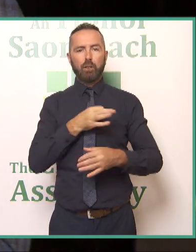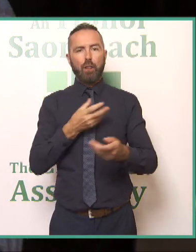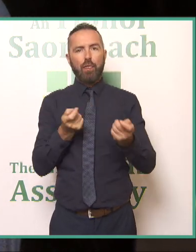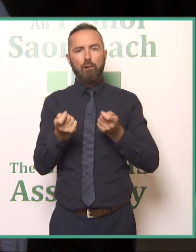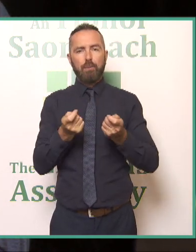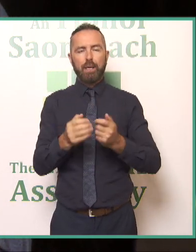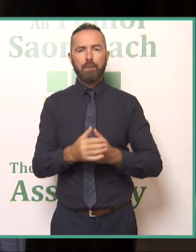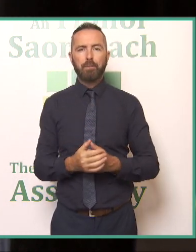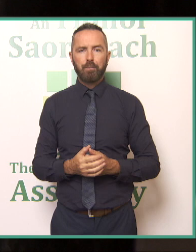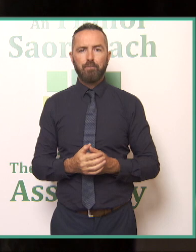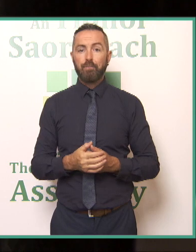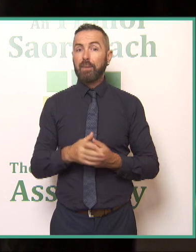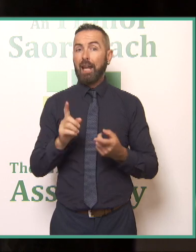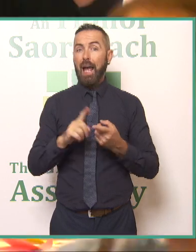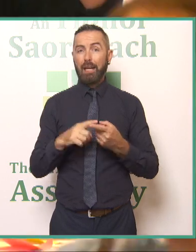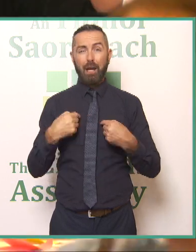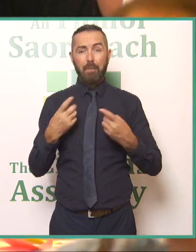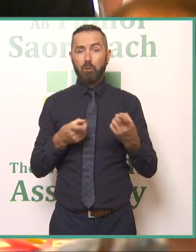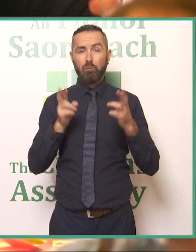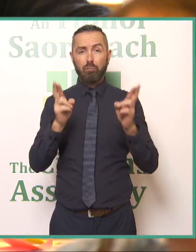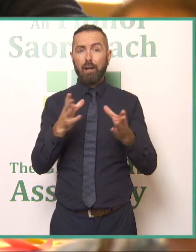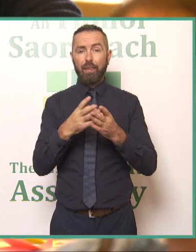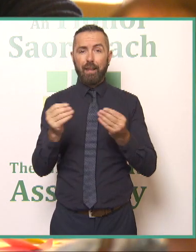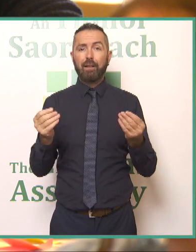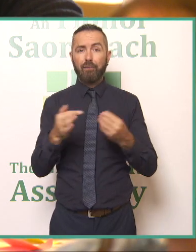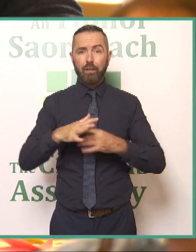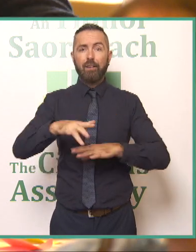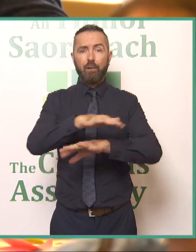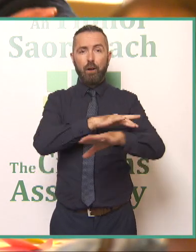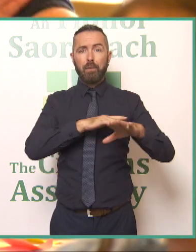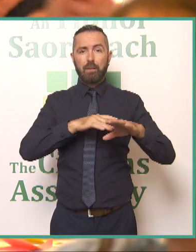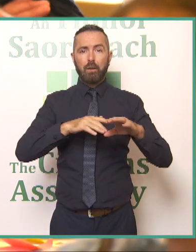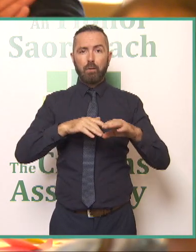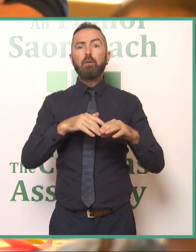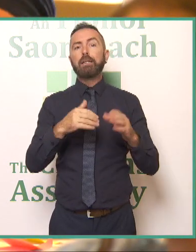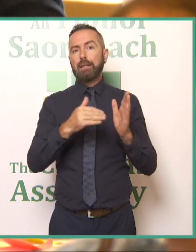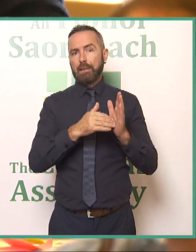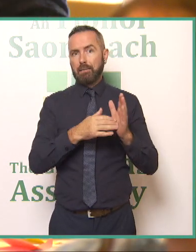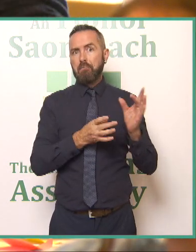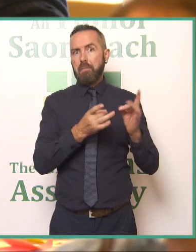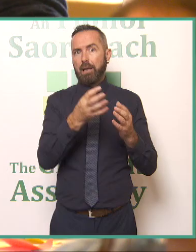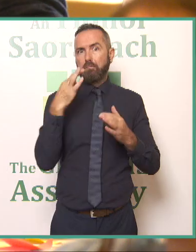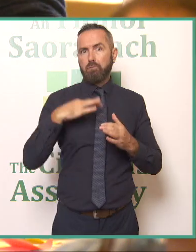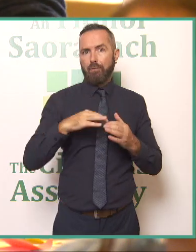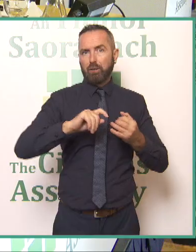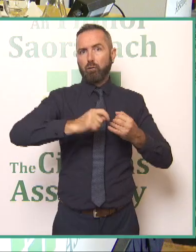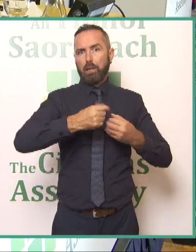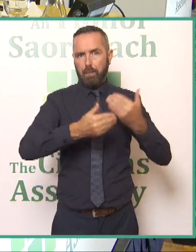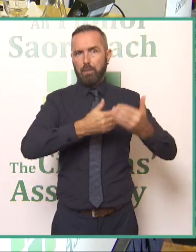suppose again you're doing the writing you know by doing this you're also trying to be productive and Powerful but Santa you know you're underwriting for the environment and even in a better place